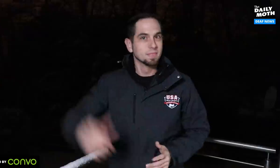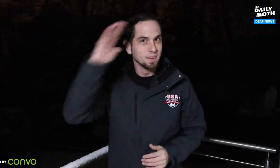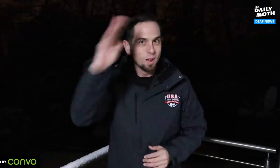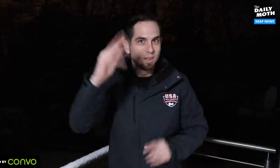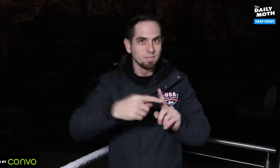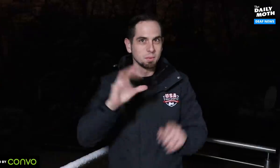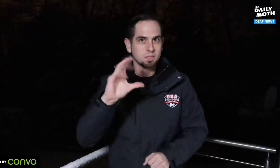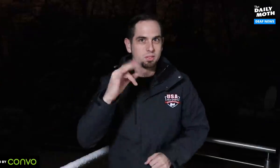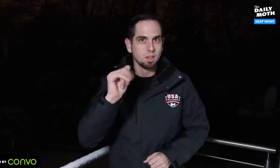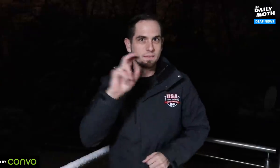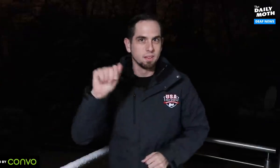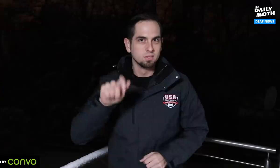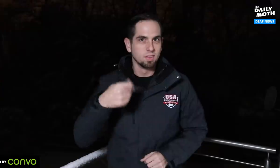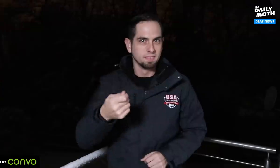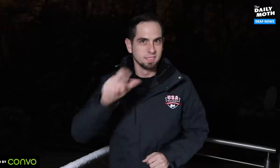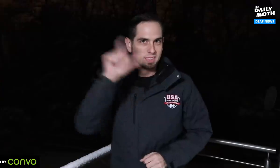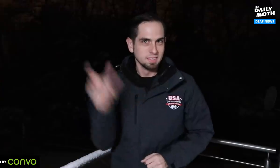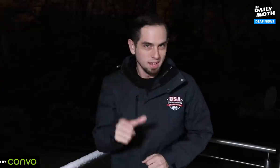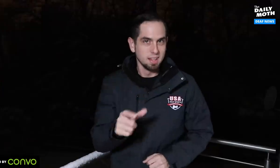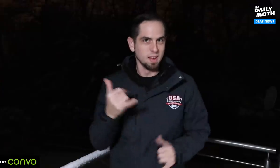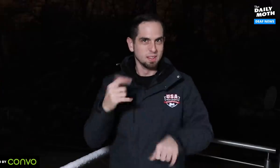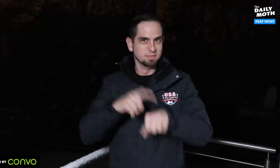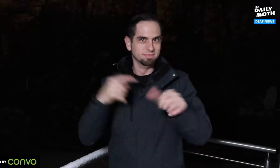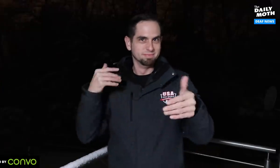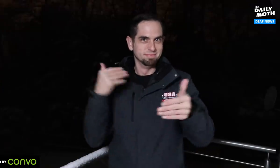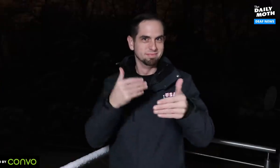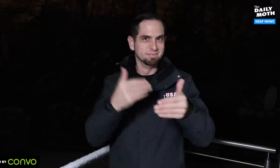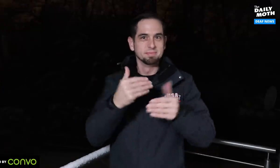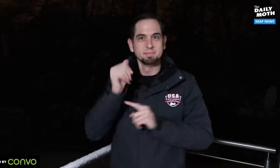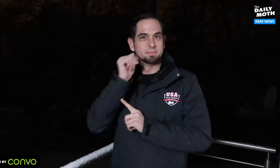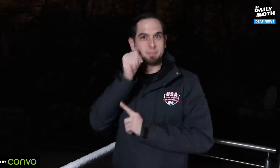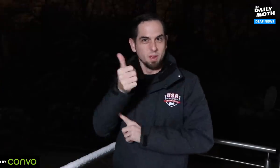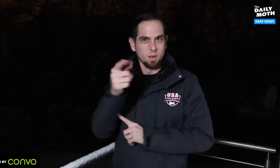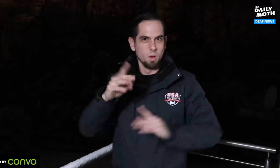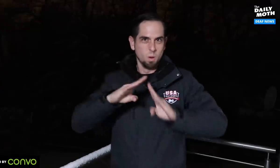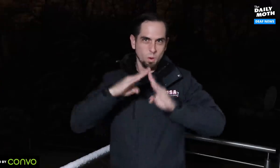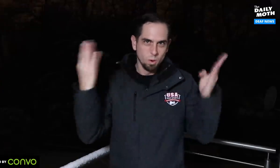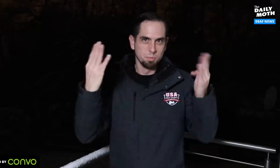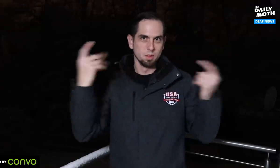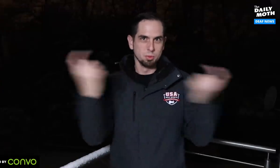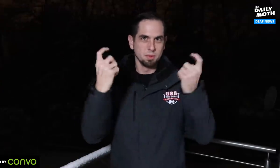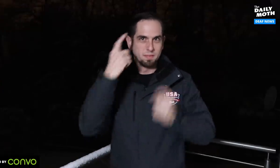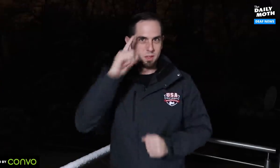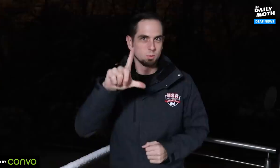Hello from Chiavenna, Italy! Time is nearing to the Opening Ceremony tomorrow